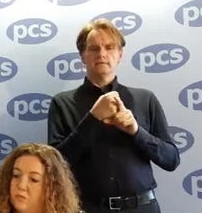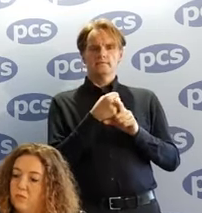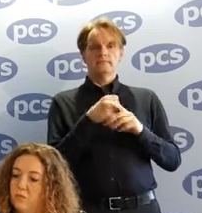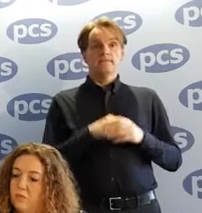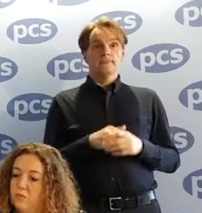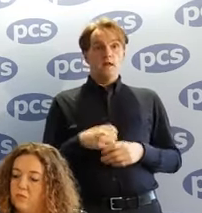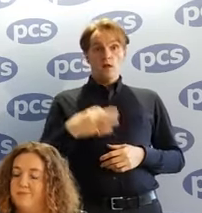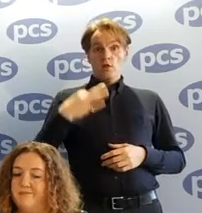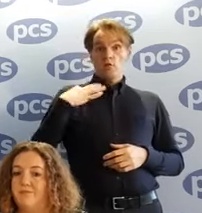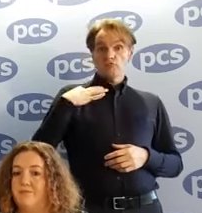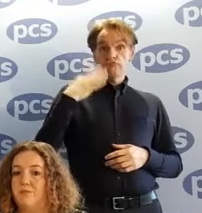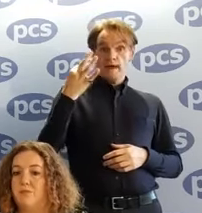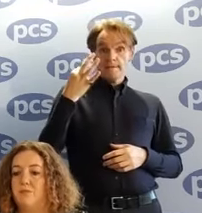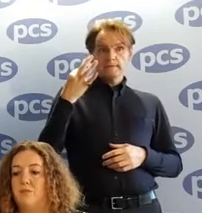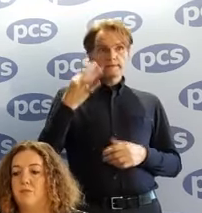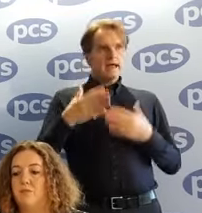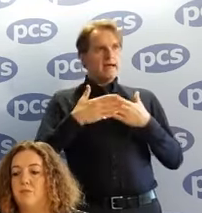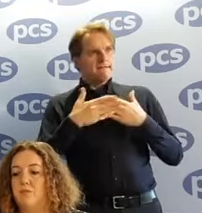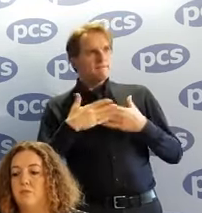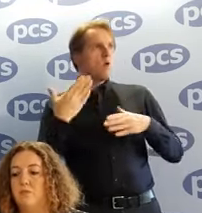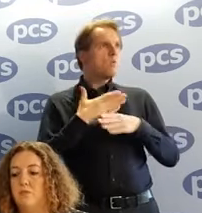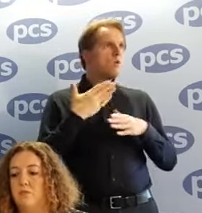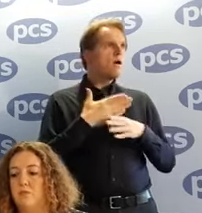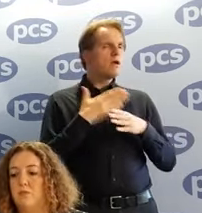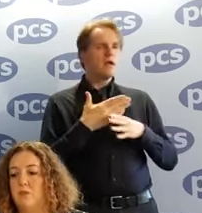to do lots of work, how can would be expected to speak to every member as